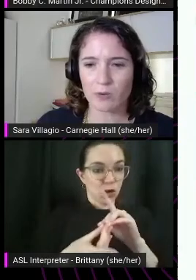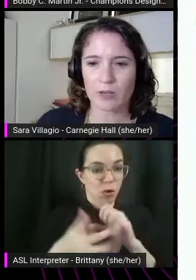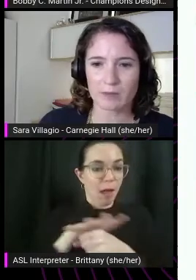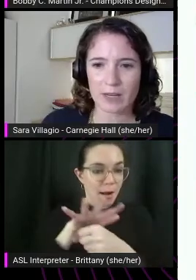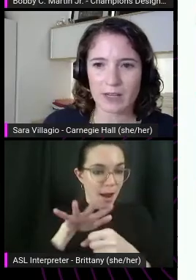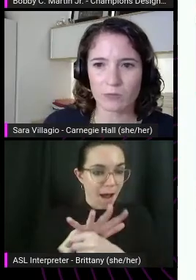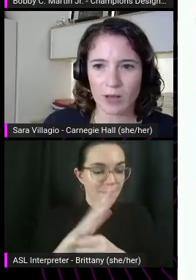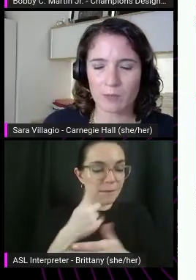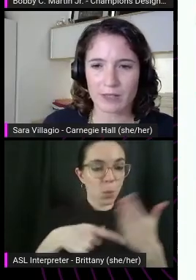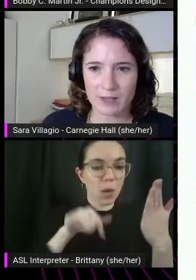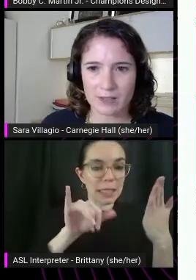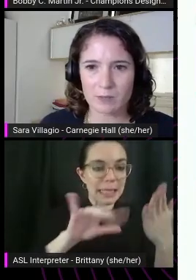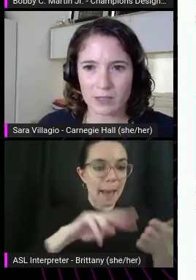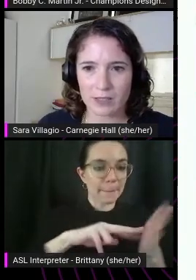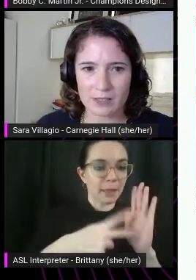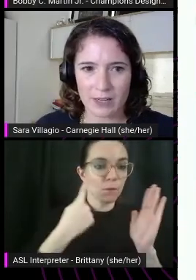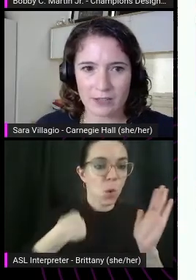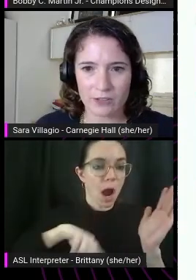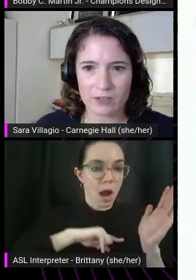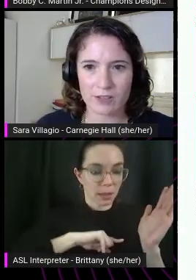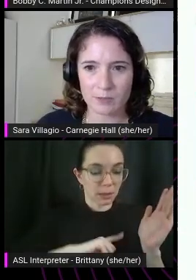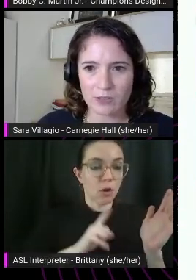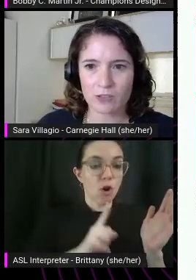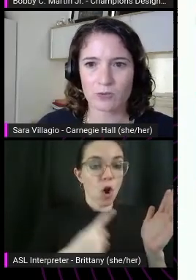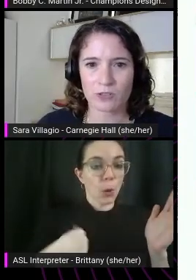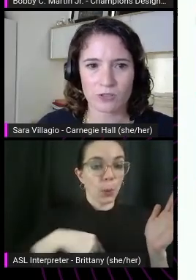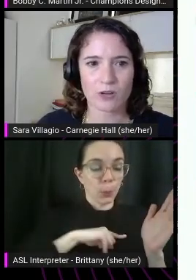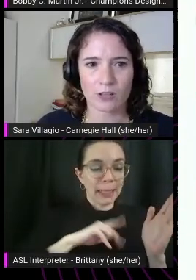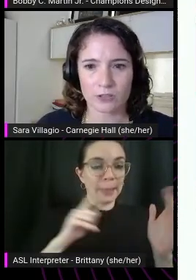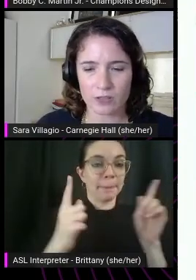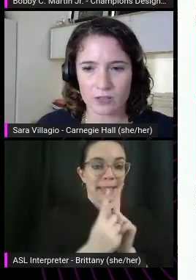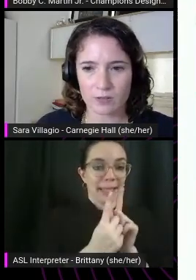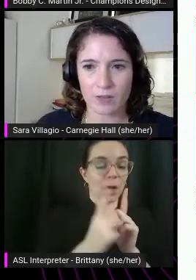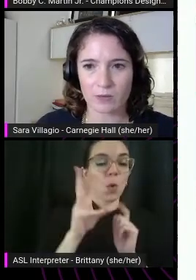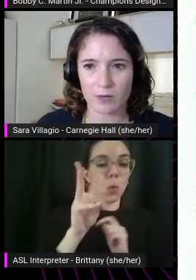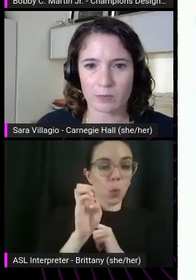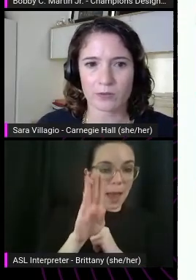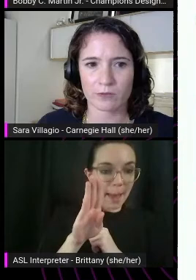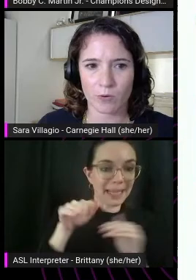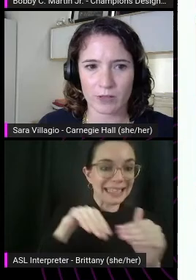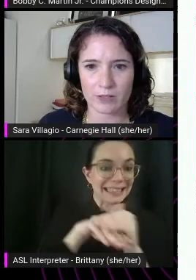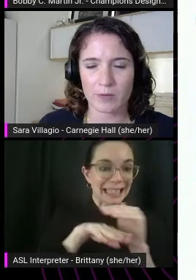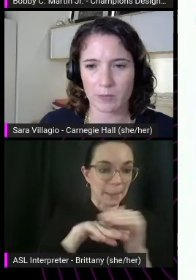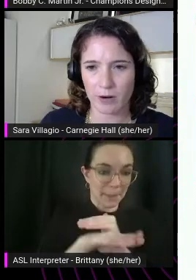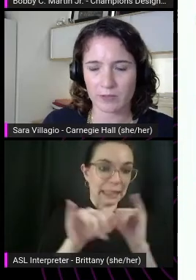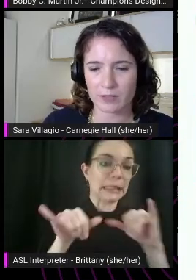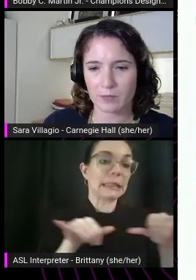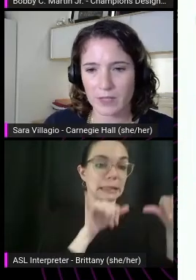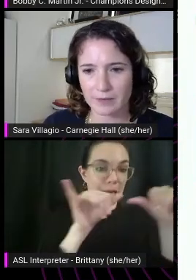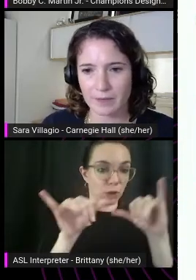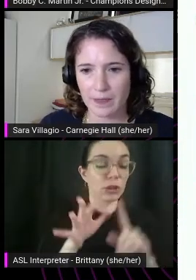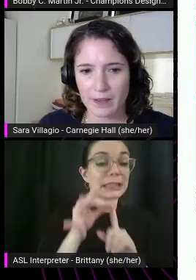are we meeting web accessibility standards, especially with the new color system that we had put forward to be a part of this update?